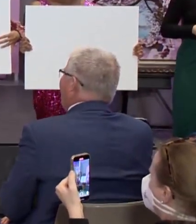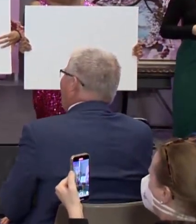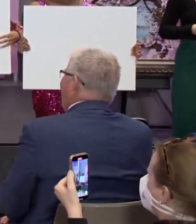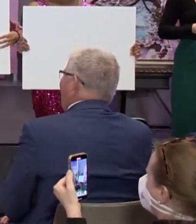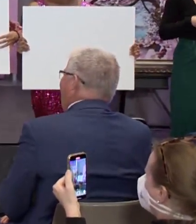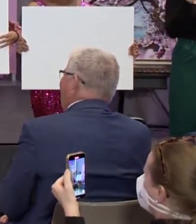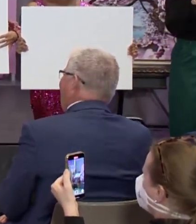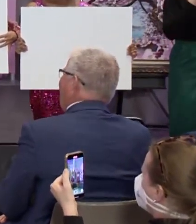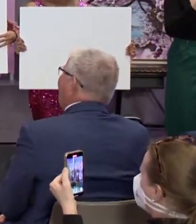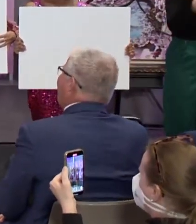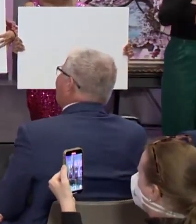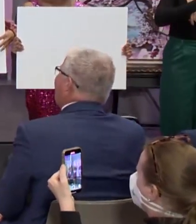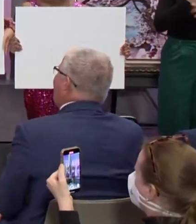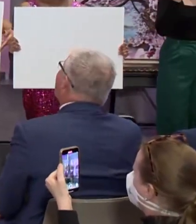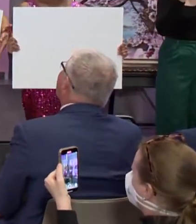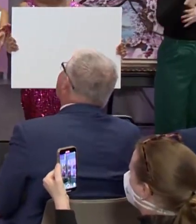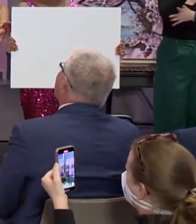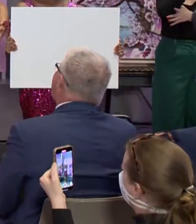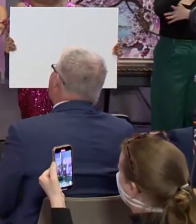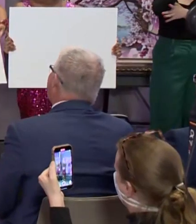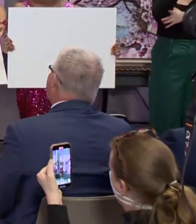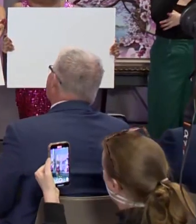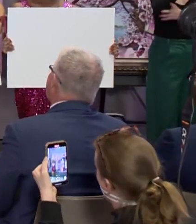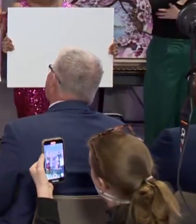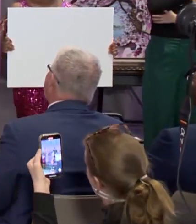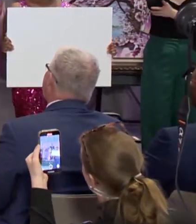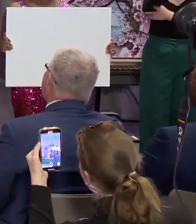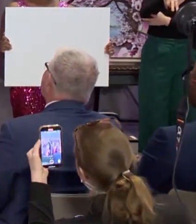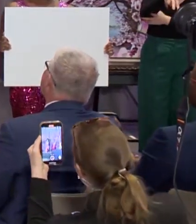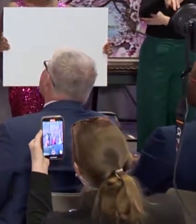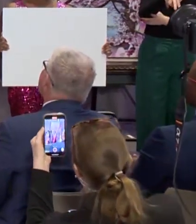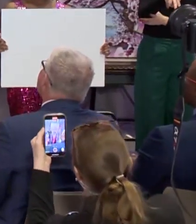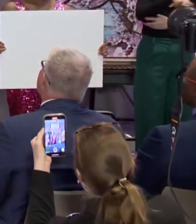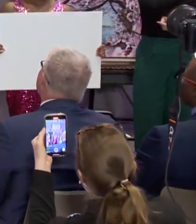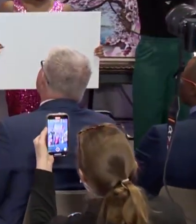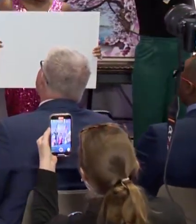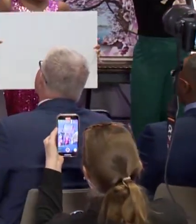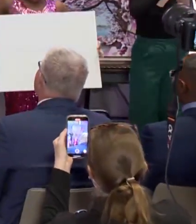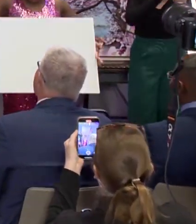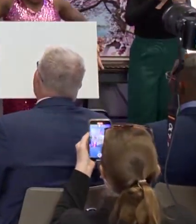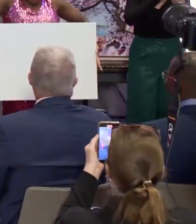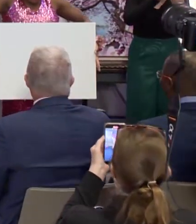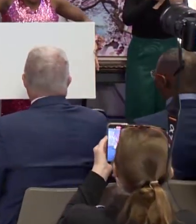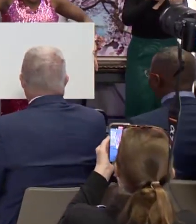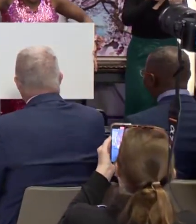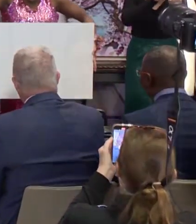AND THE PROJECTED DATES ARE